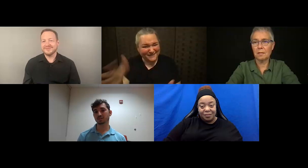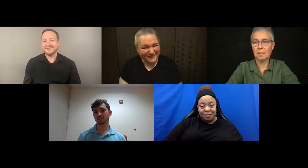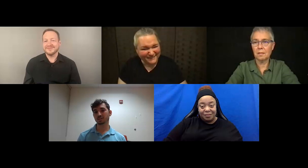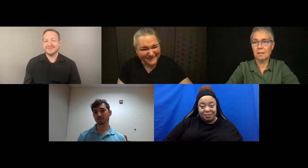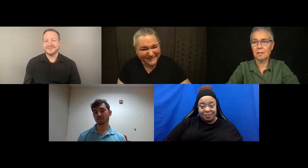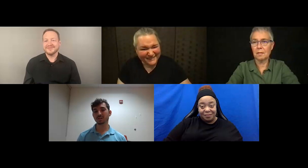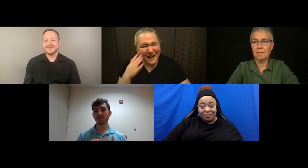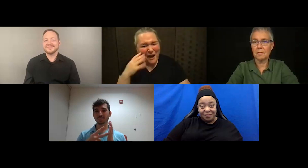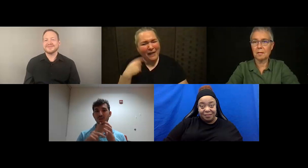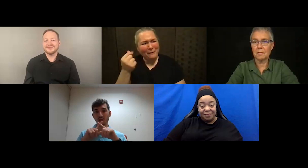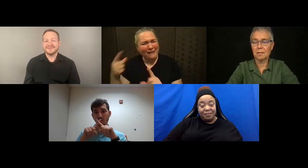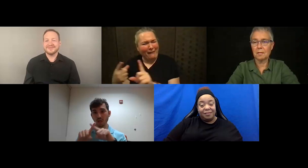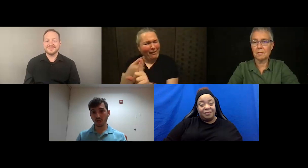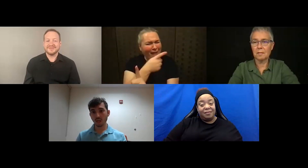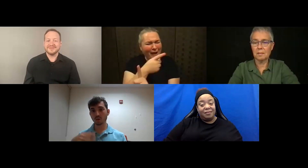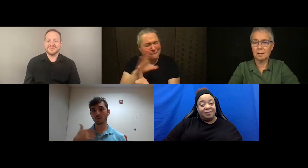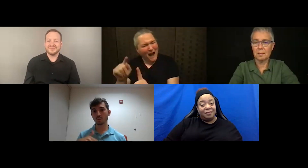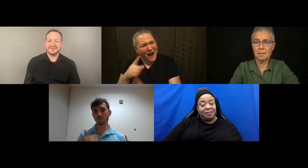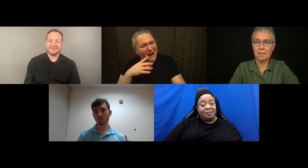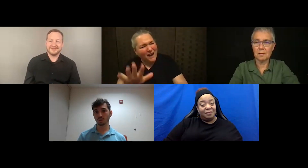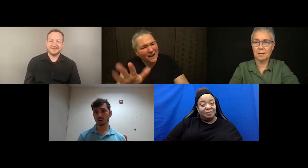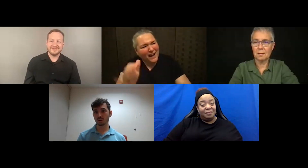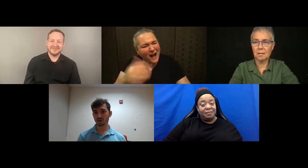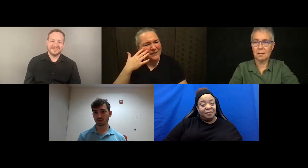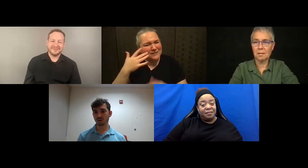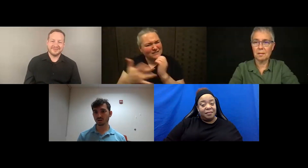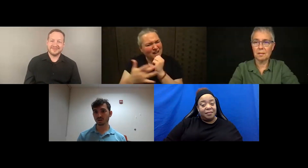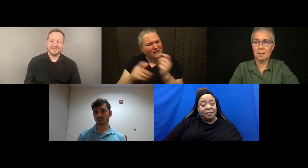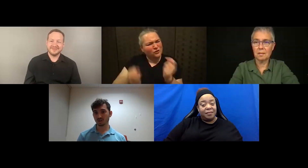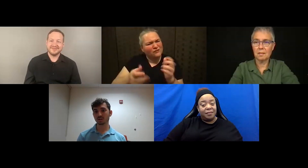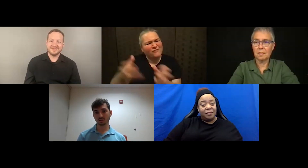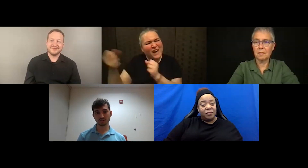overwhelmed with AI. Well that's a big change. Also technology can be expensive!